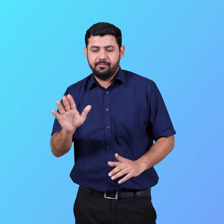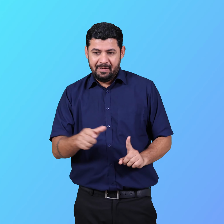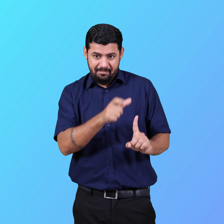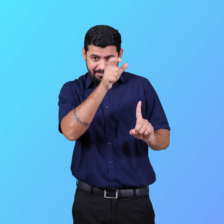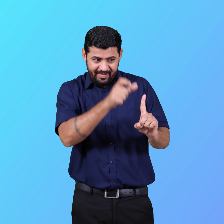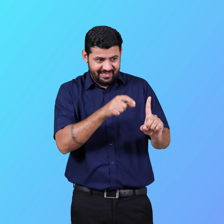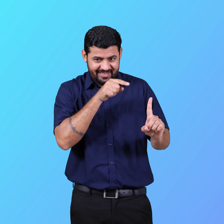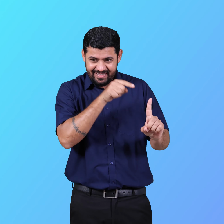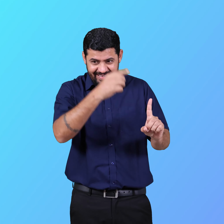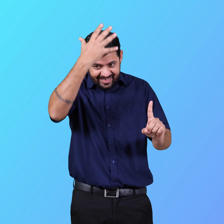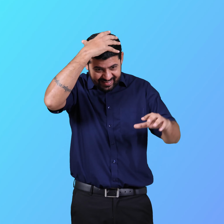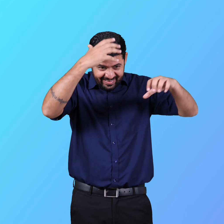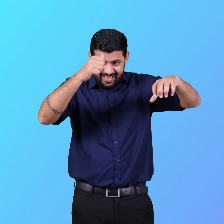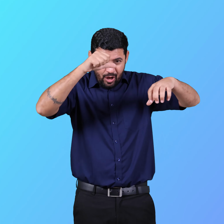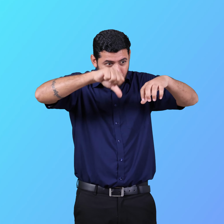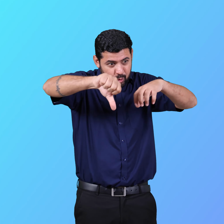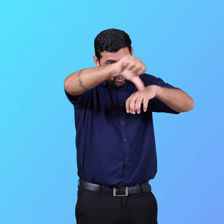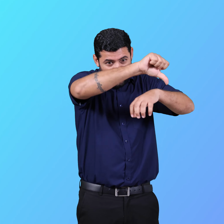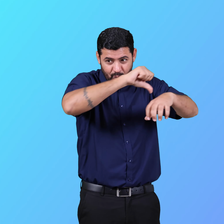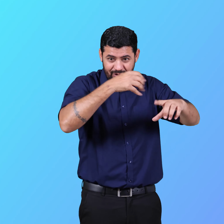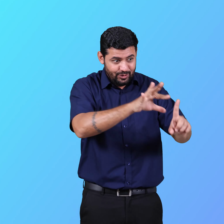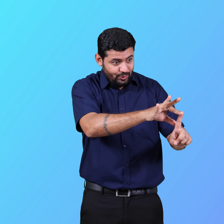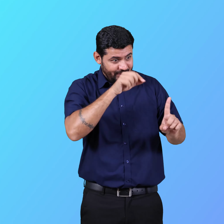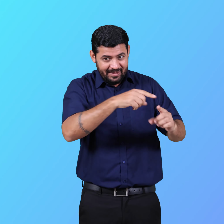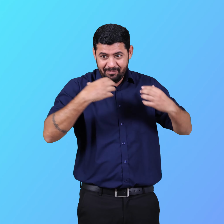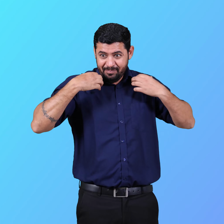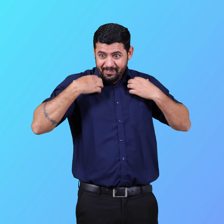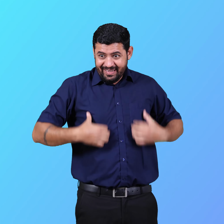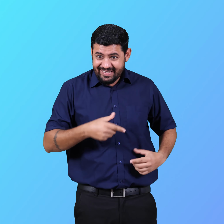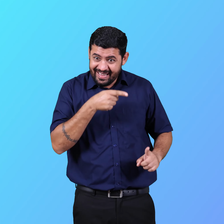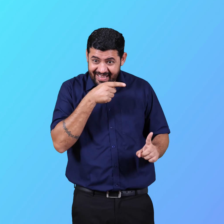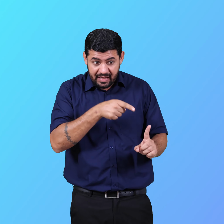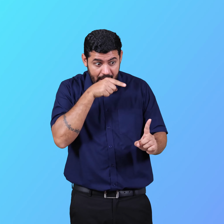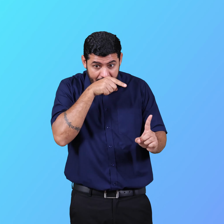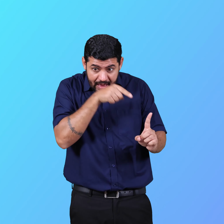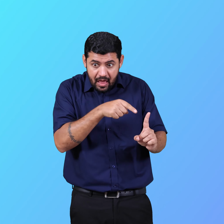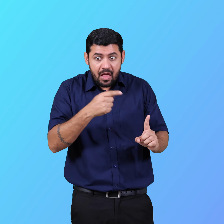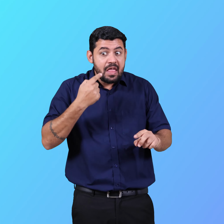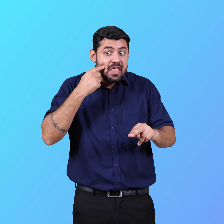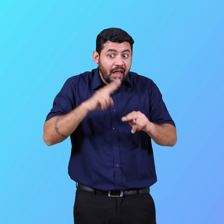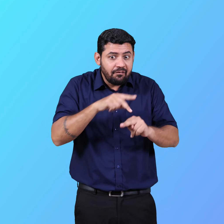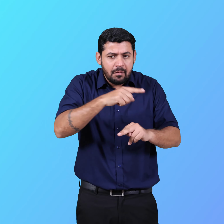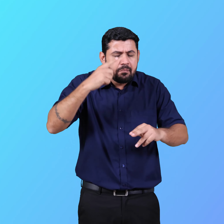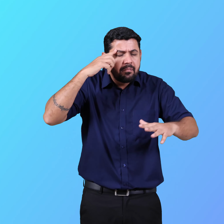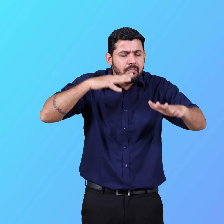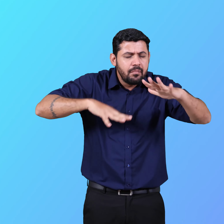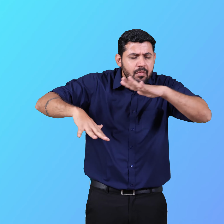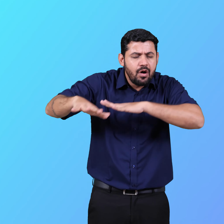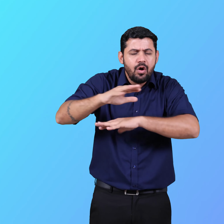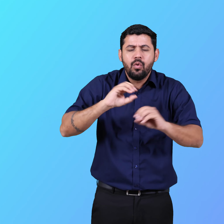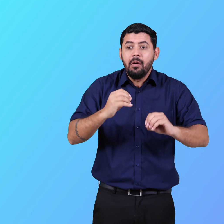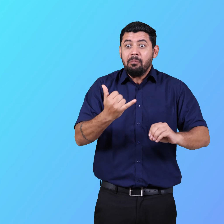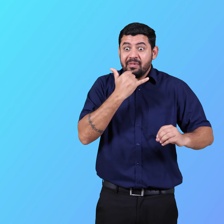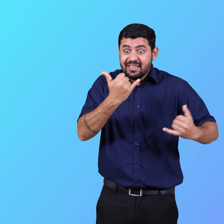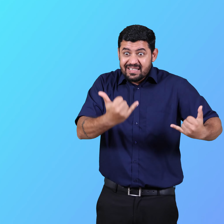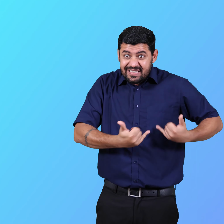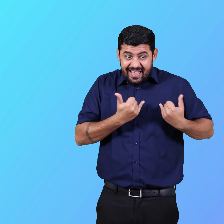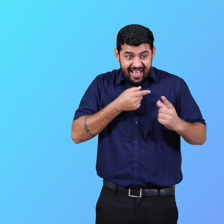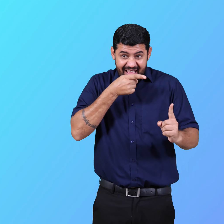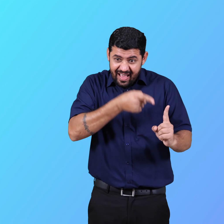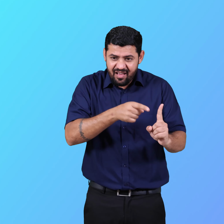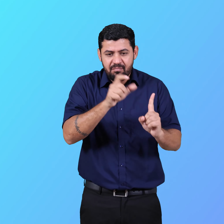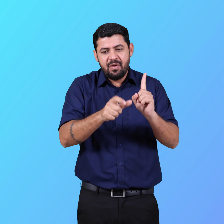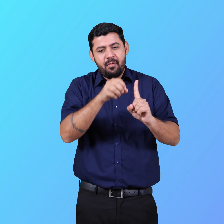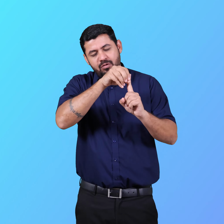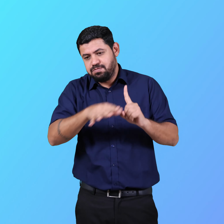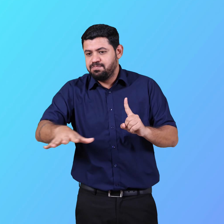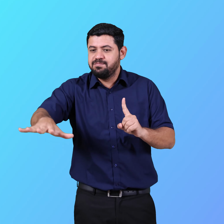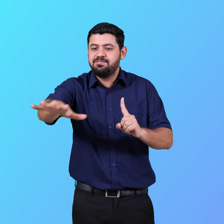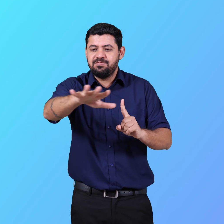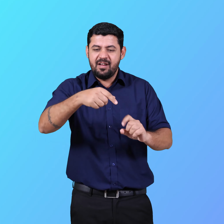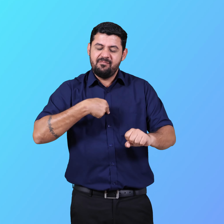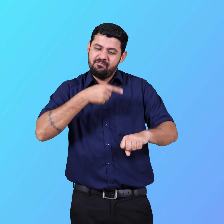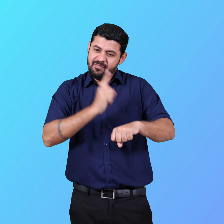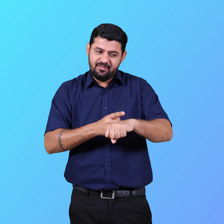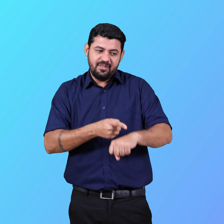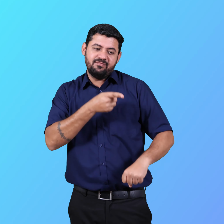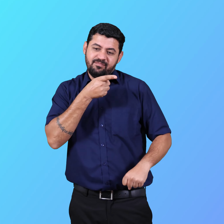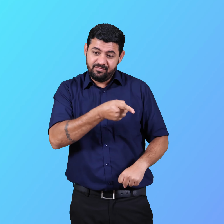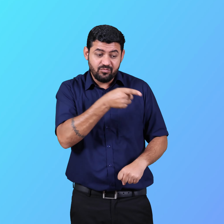“The anointed priest might do wrong and bring punishment on the people for his sin.